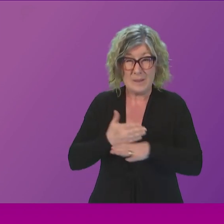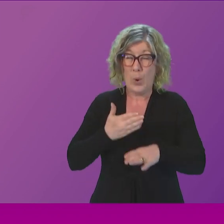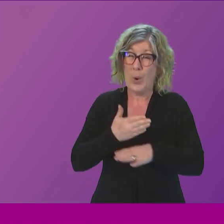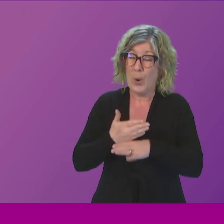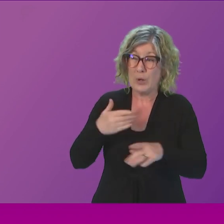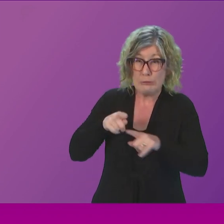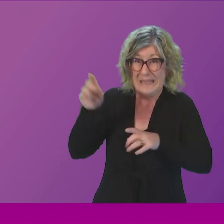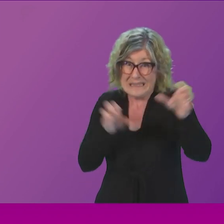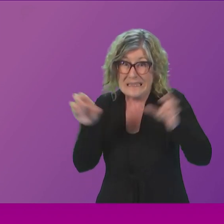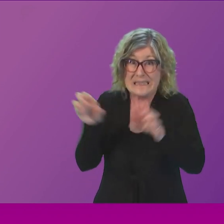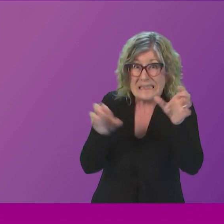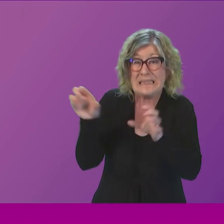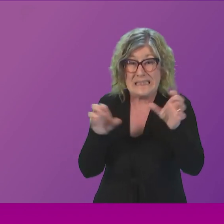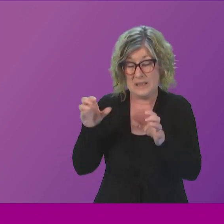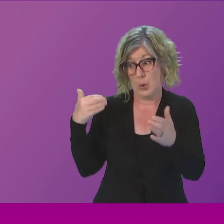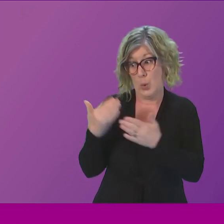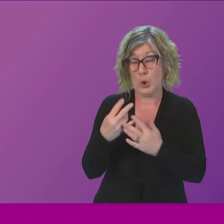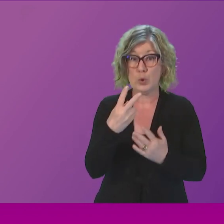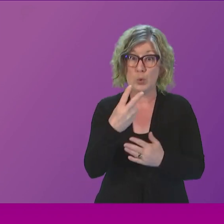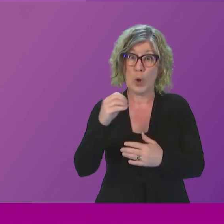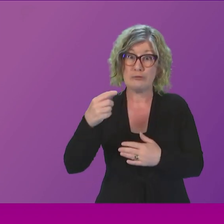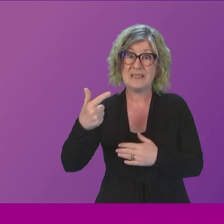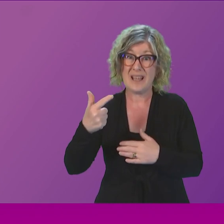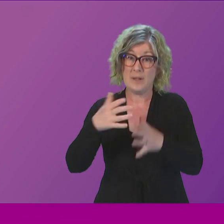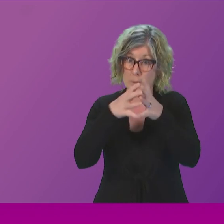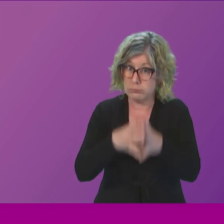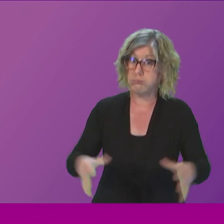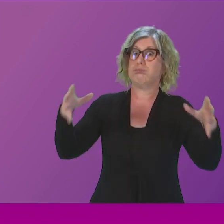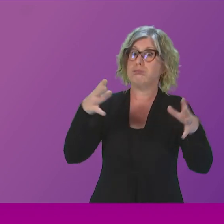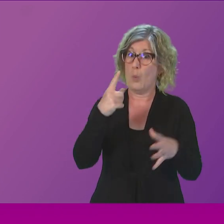Since 2007, there has been an almost 100 per cent increase in consultant oncologists, from